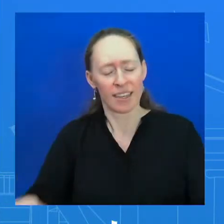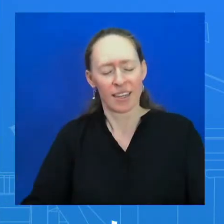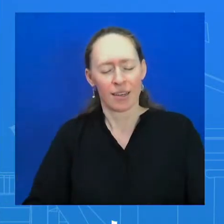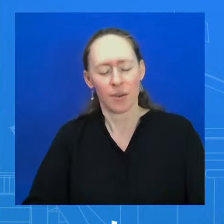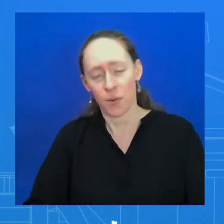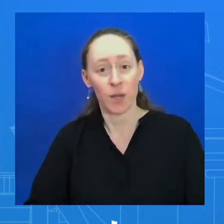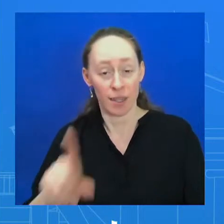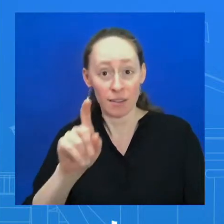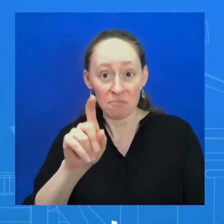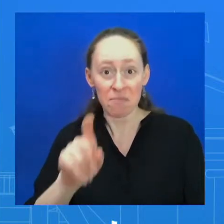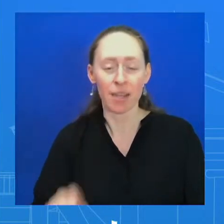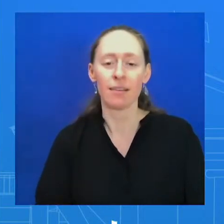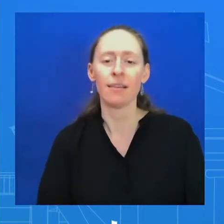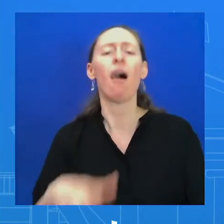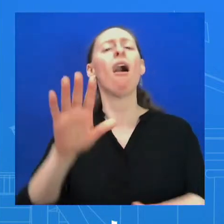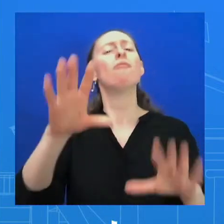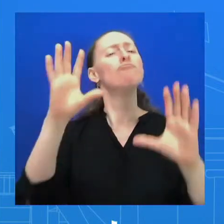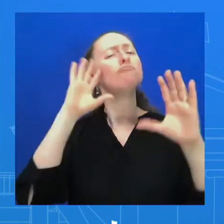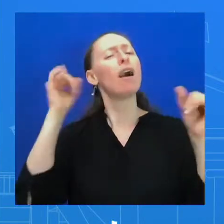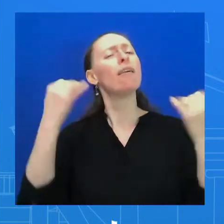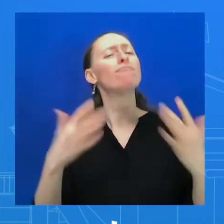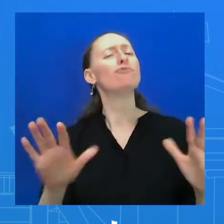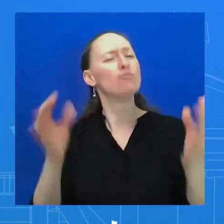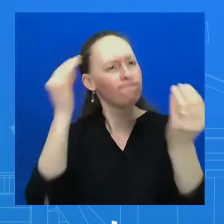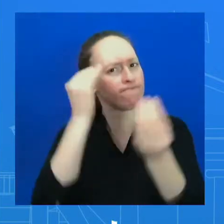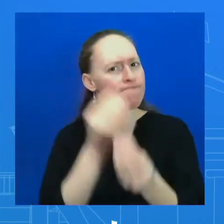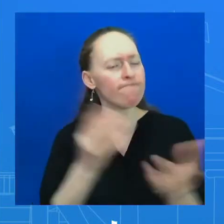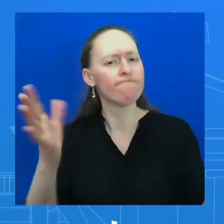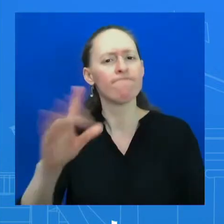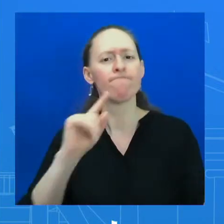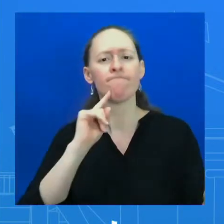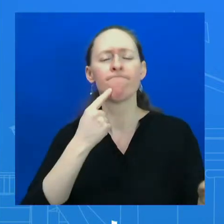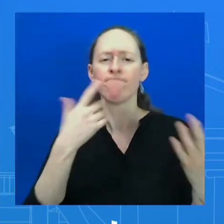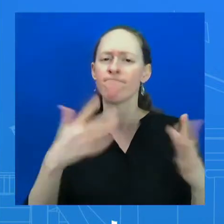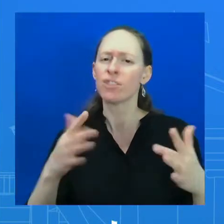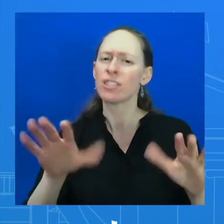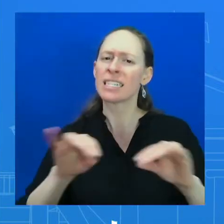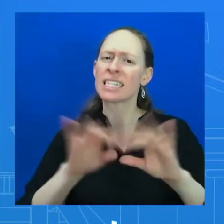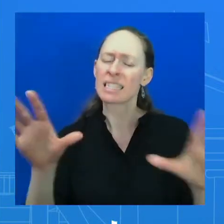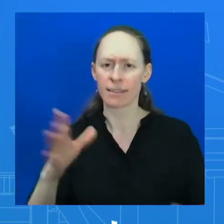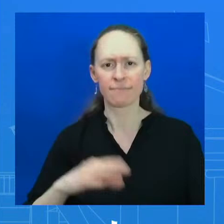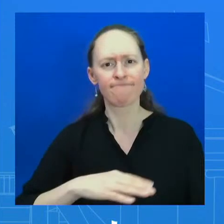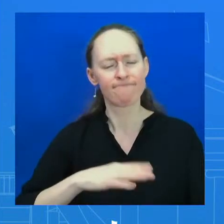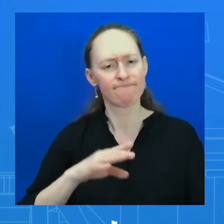Right? I mean, it showed his outrage. It showed how he was heartbroken. That's the first couple of words in the statement.